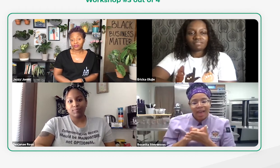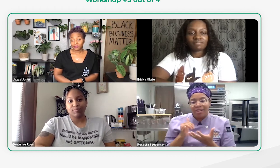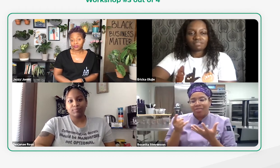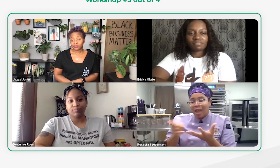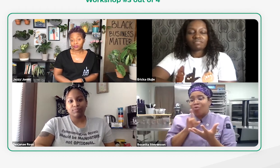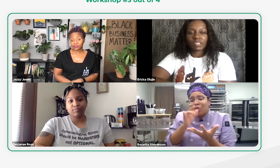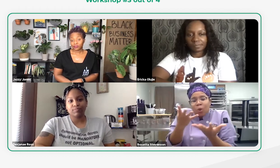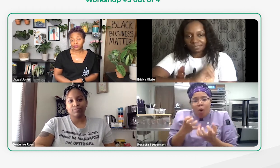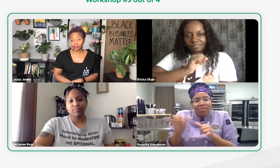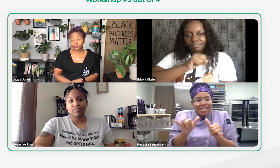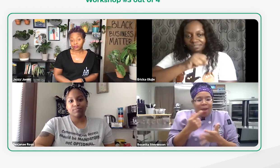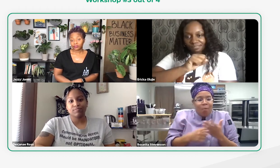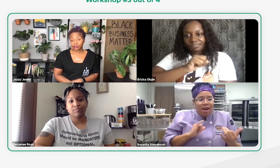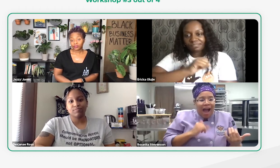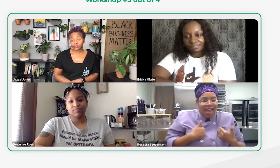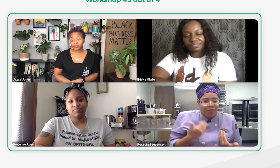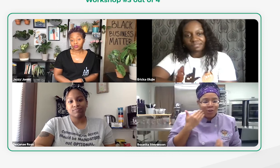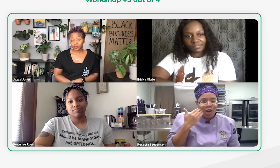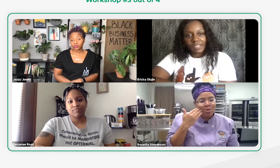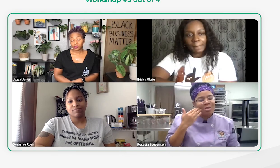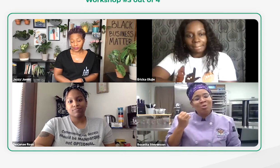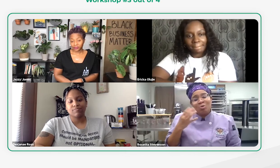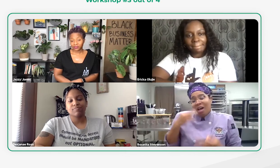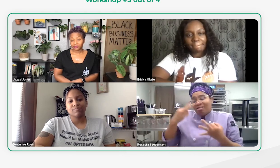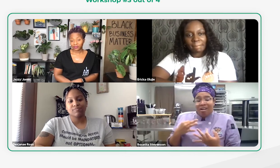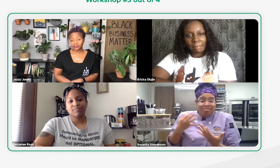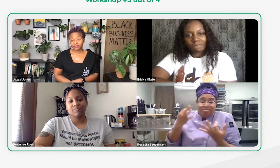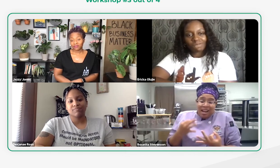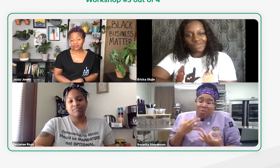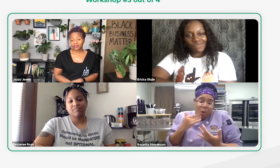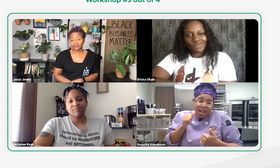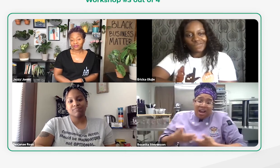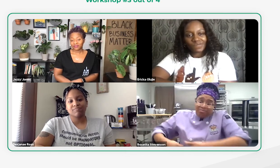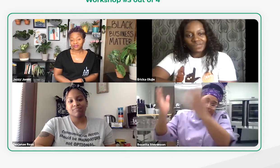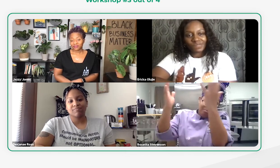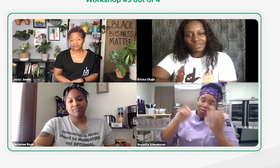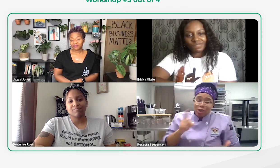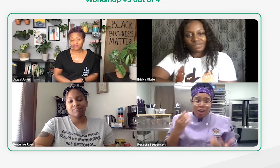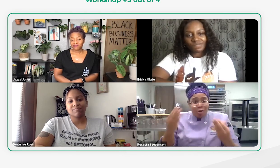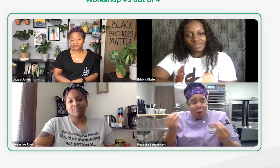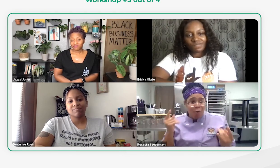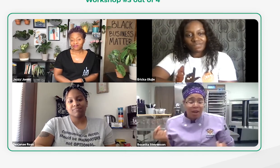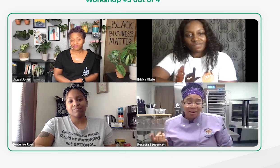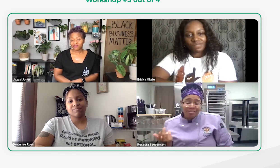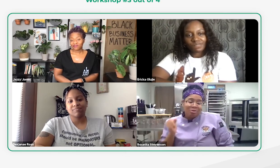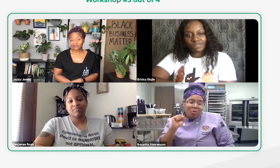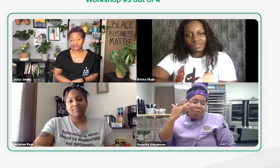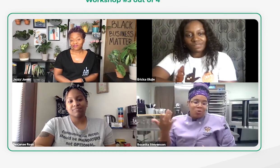start to. I could see their frustration. People wanted what I had I so want to help someone else